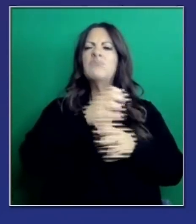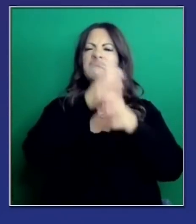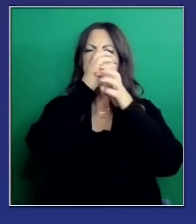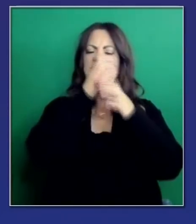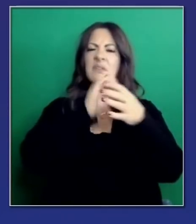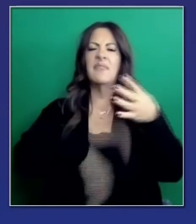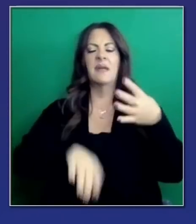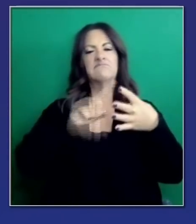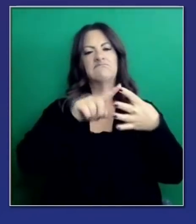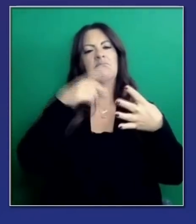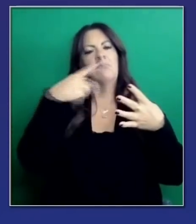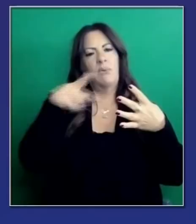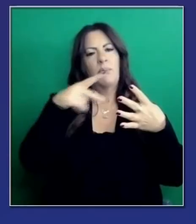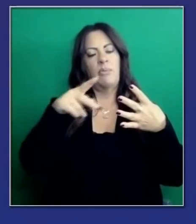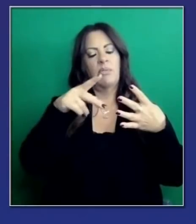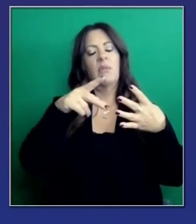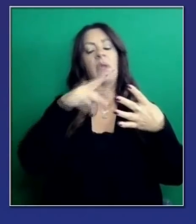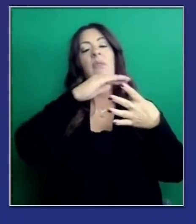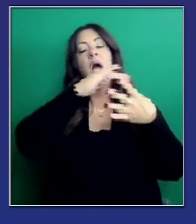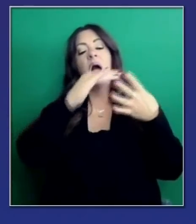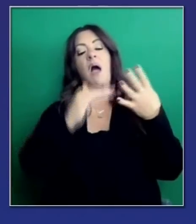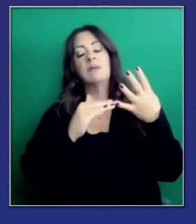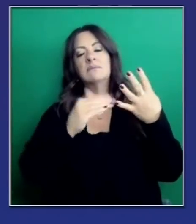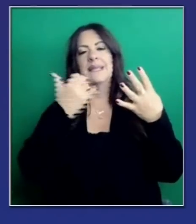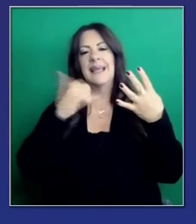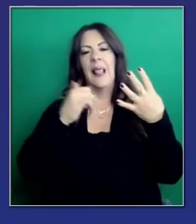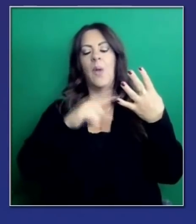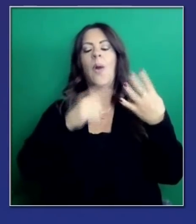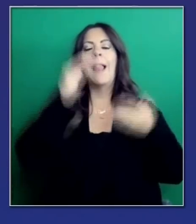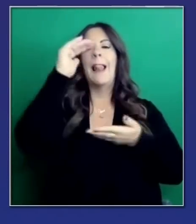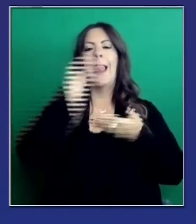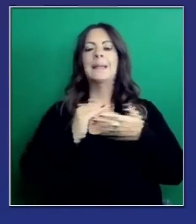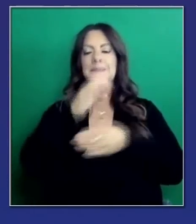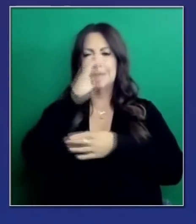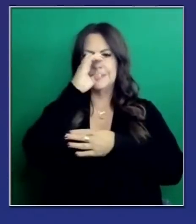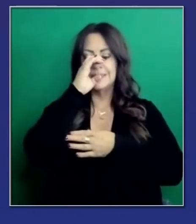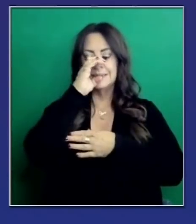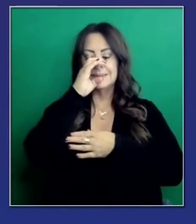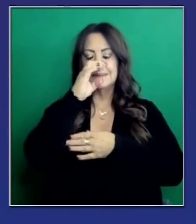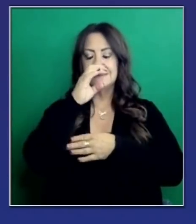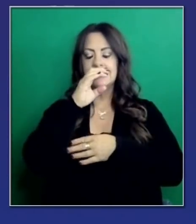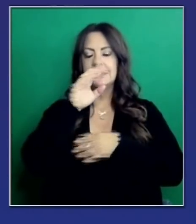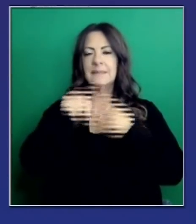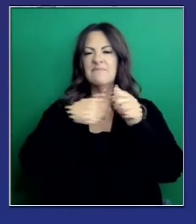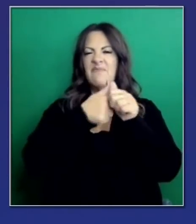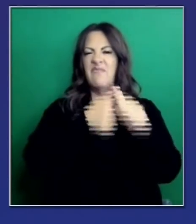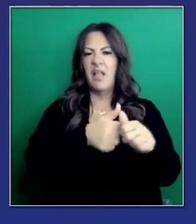MANY OF YOU RECALL THAT BLUEPRINT ON THE BASIS, THE MOST RESTRICTIVE TIER BEING THE PURPLE TIER AND THE LEAST